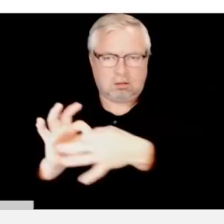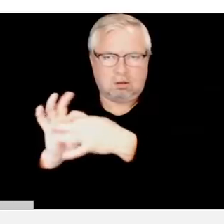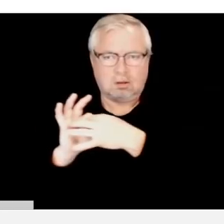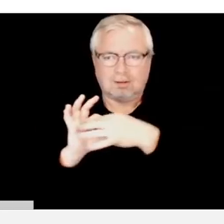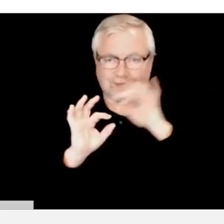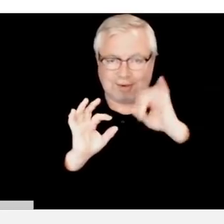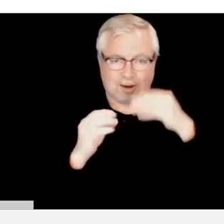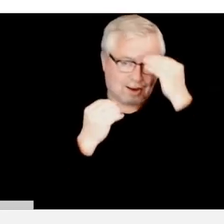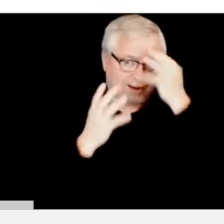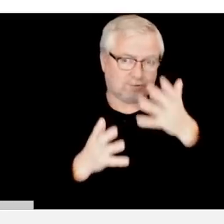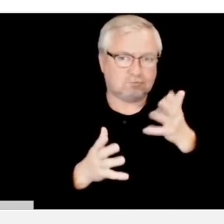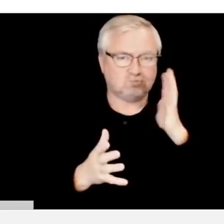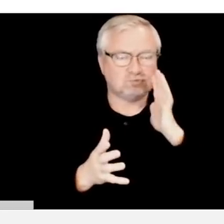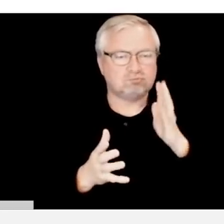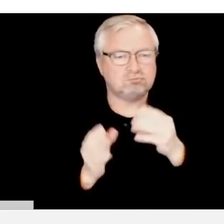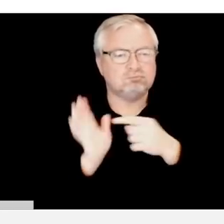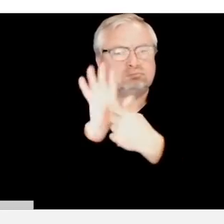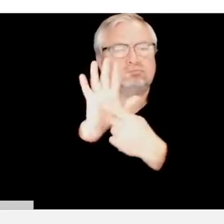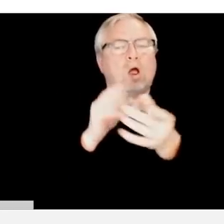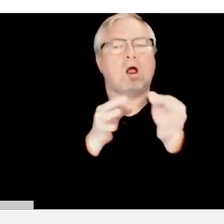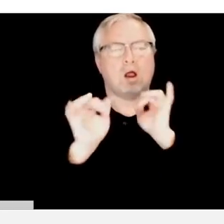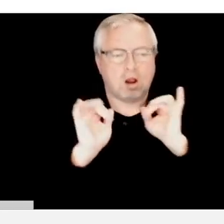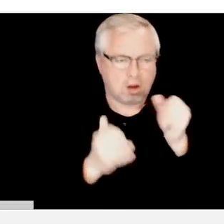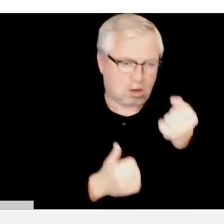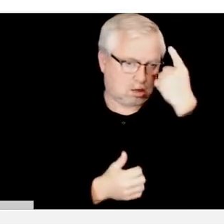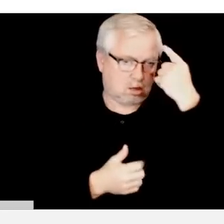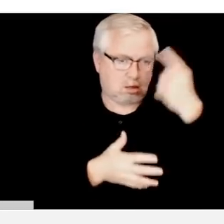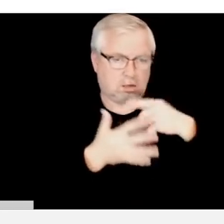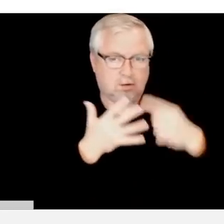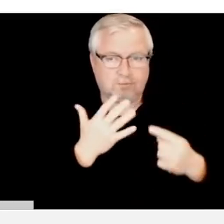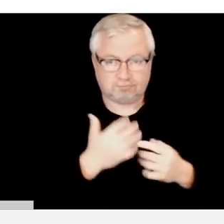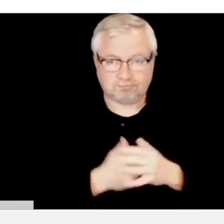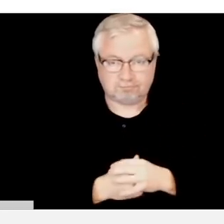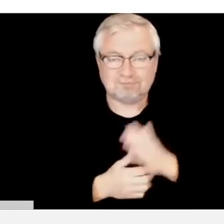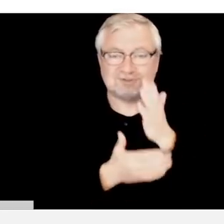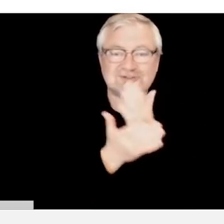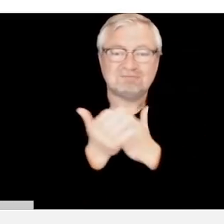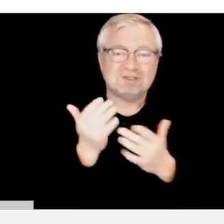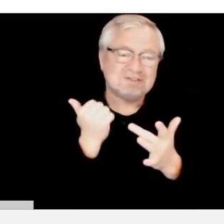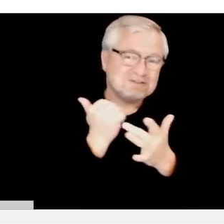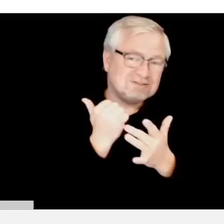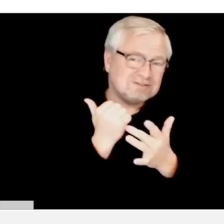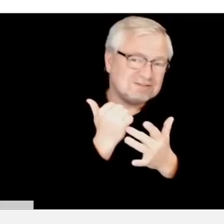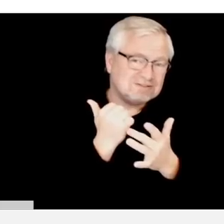I had some technology issues earlier, so if that happens again, we'll have to